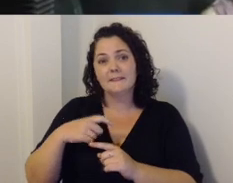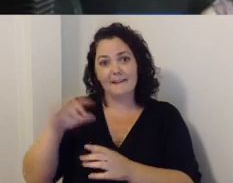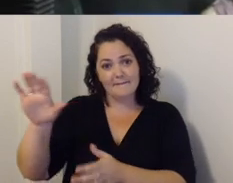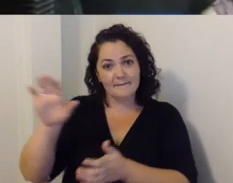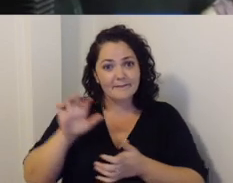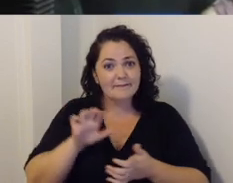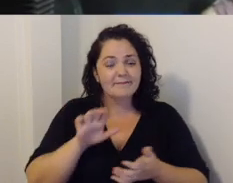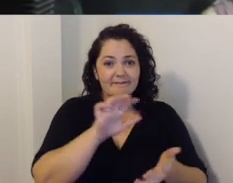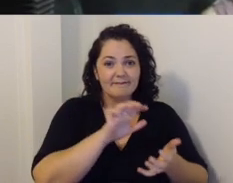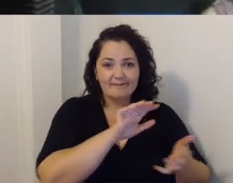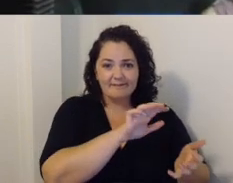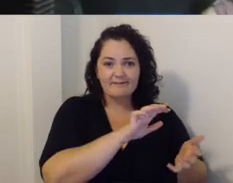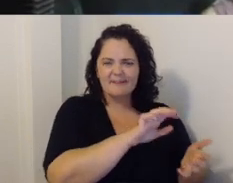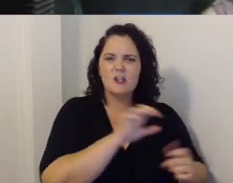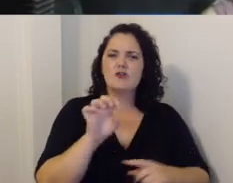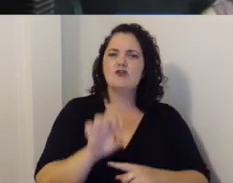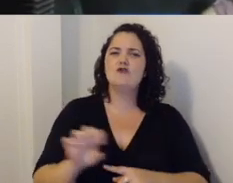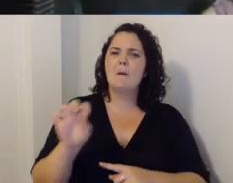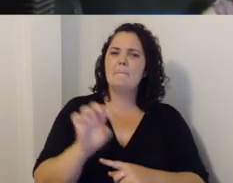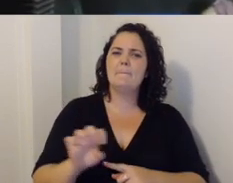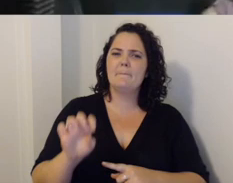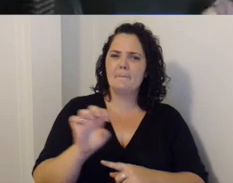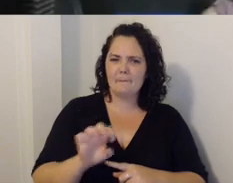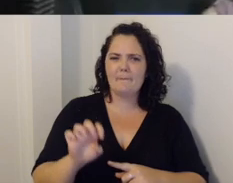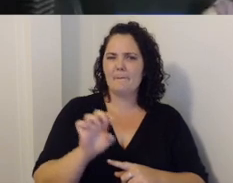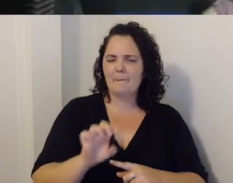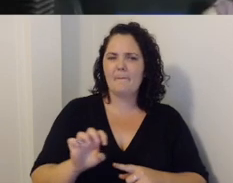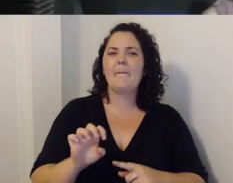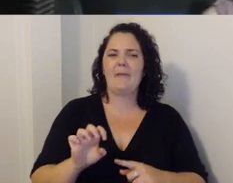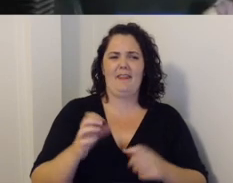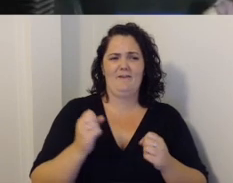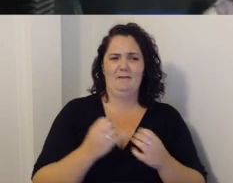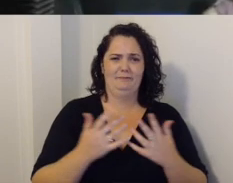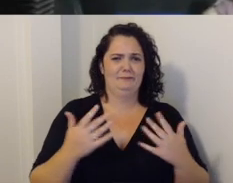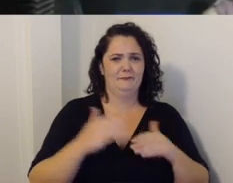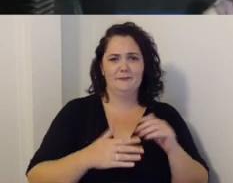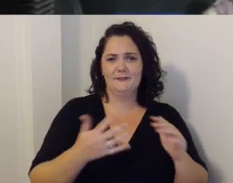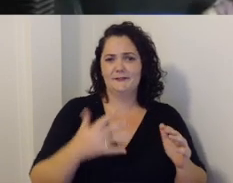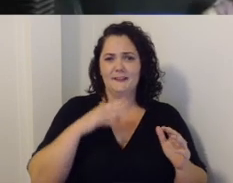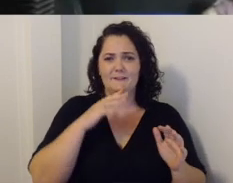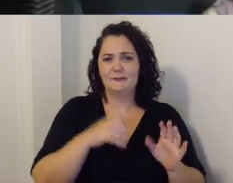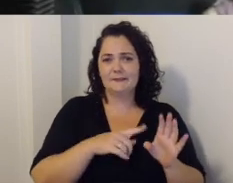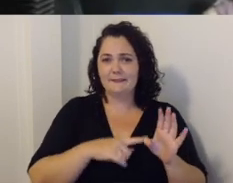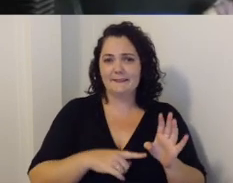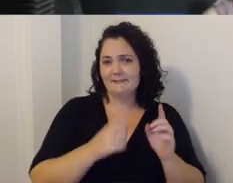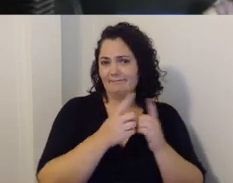and it gives such an outstanding overview of 500 years of of western art history and really